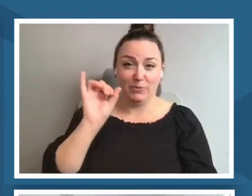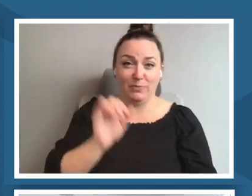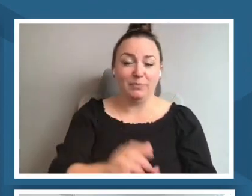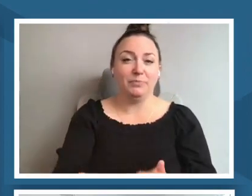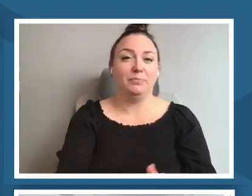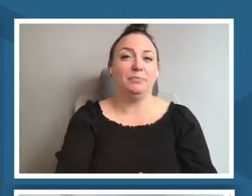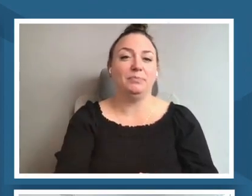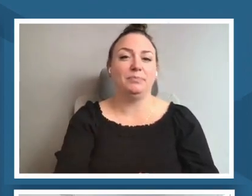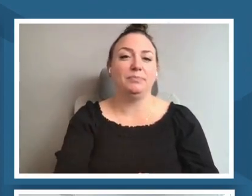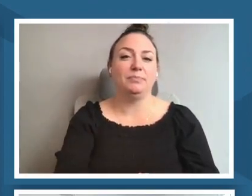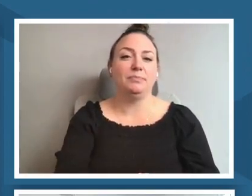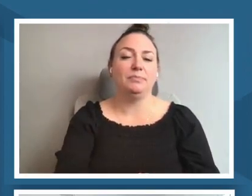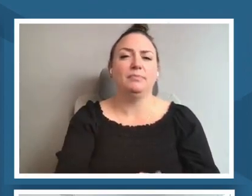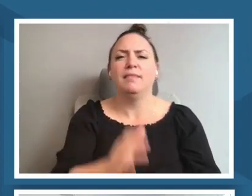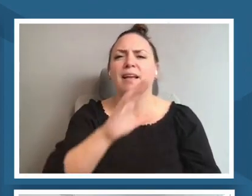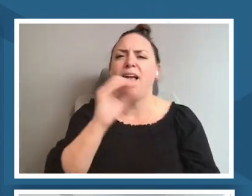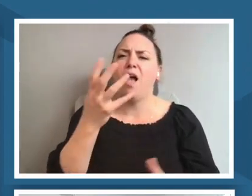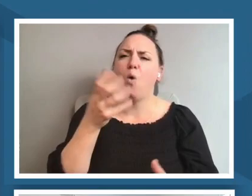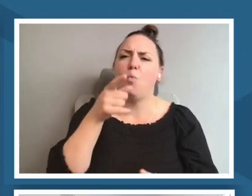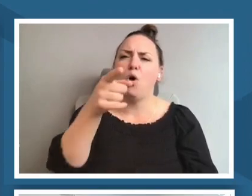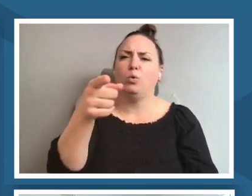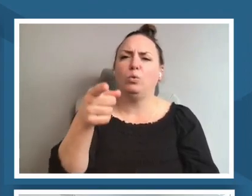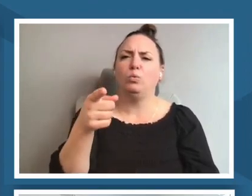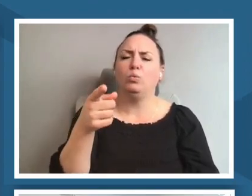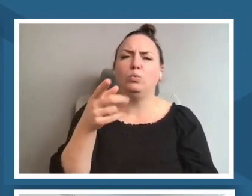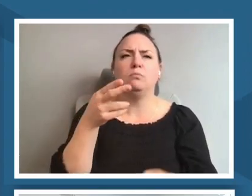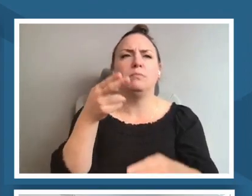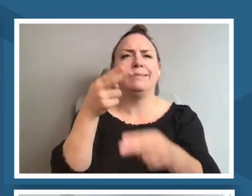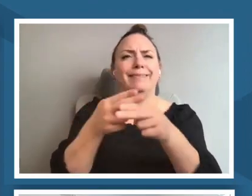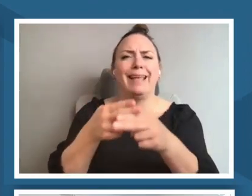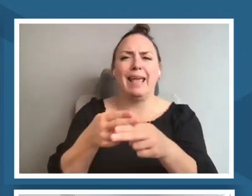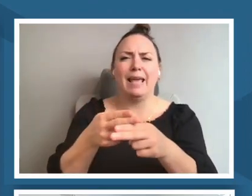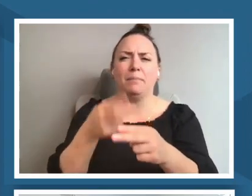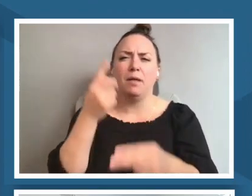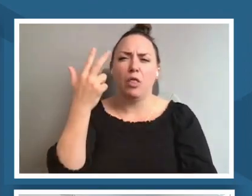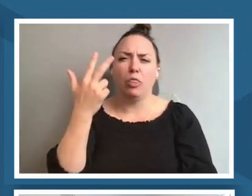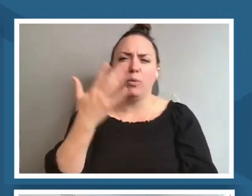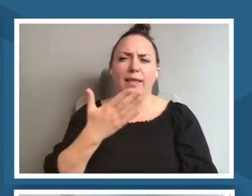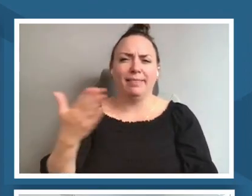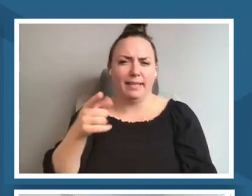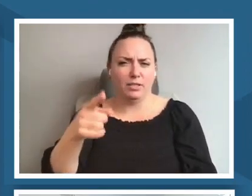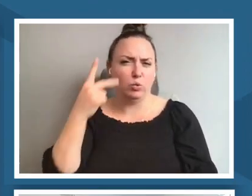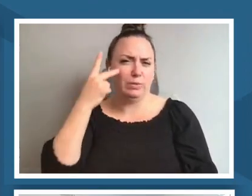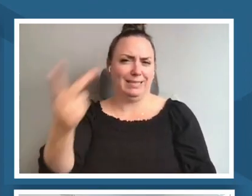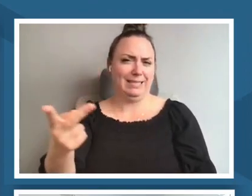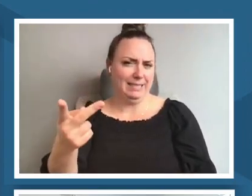name three things that you see as you look around